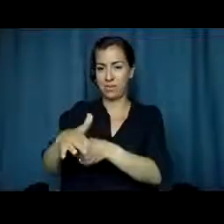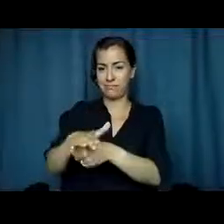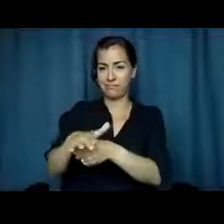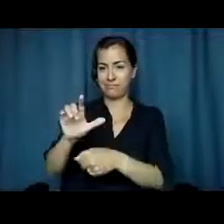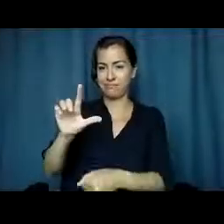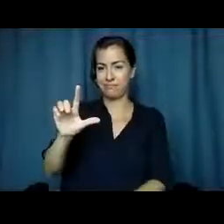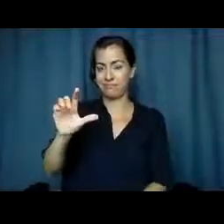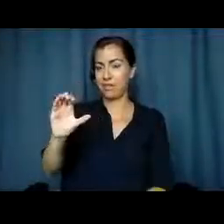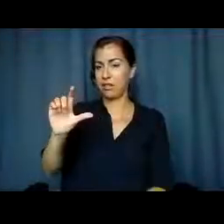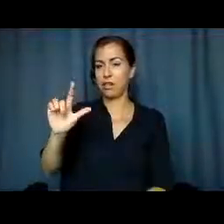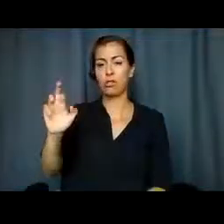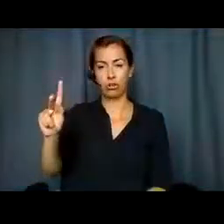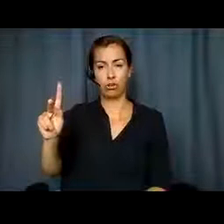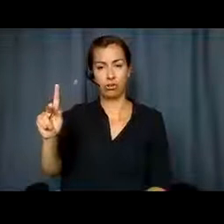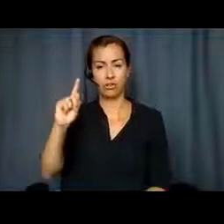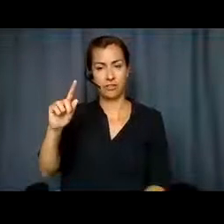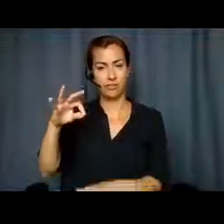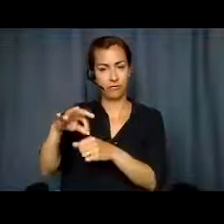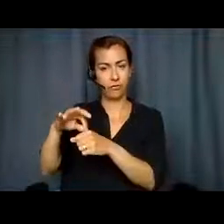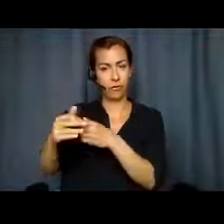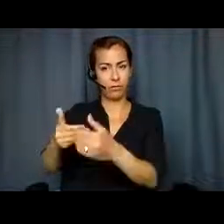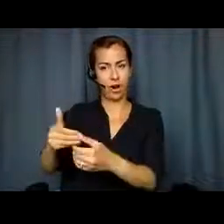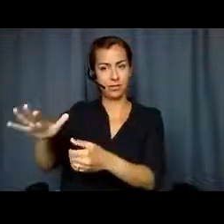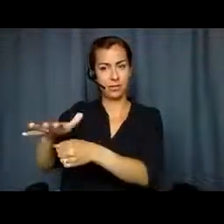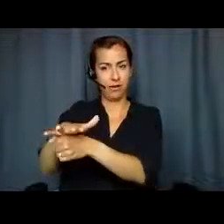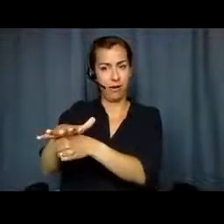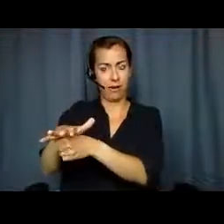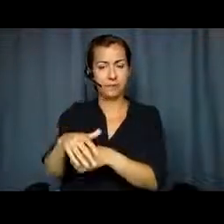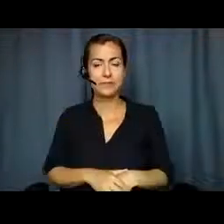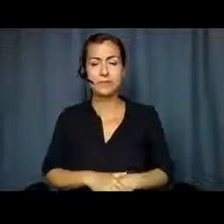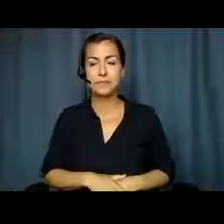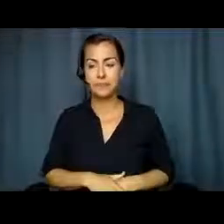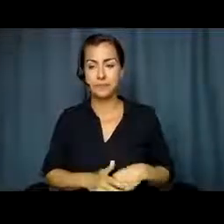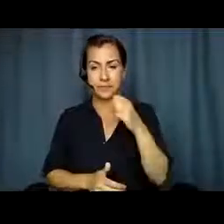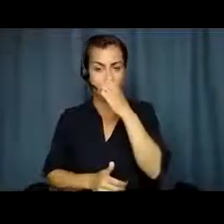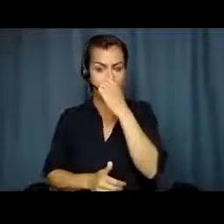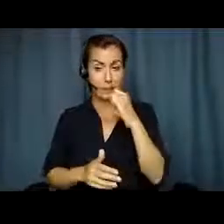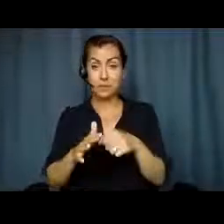in Oregon," this wonderful video showing people using those ballot